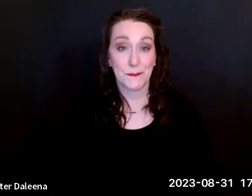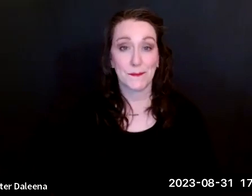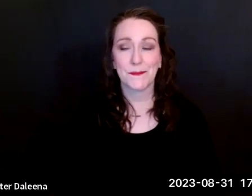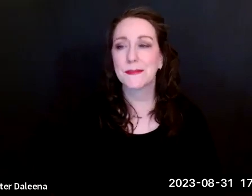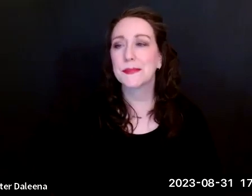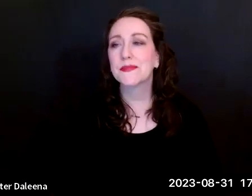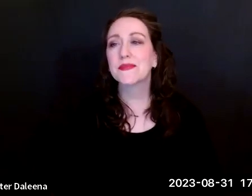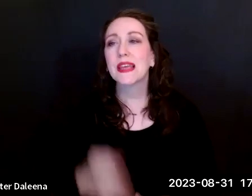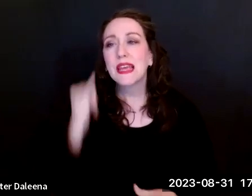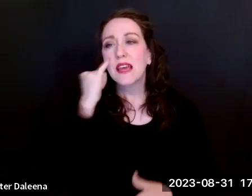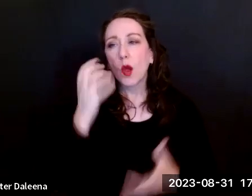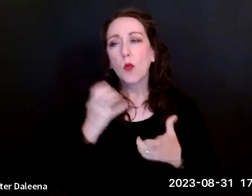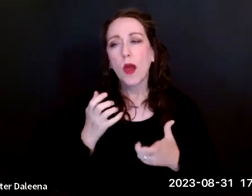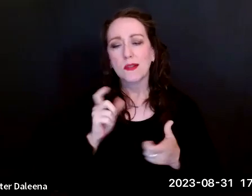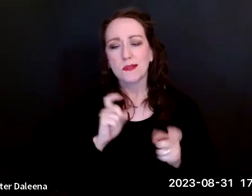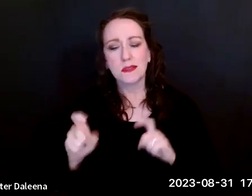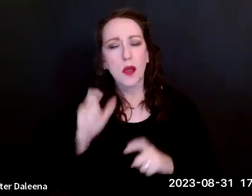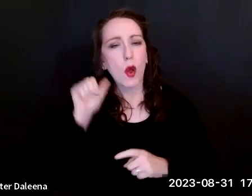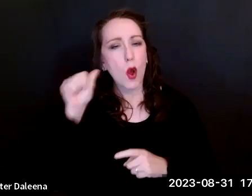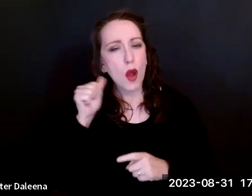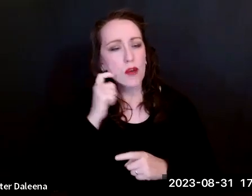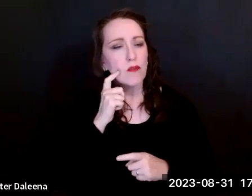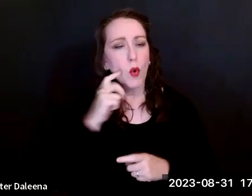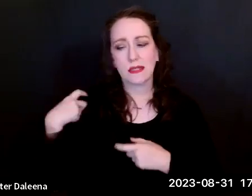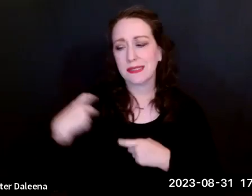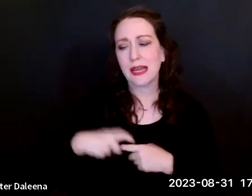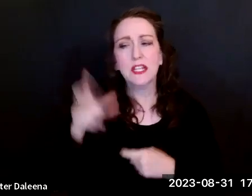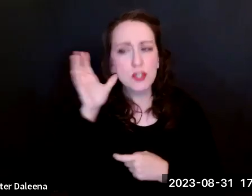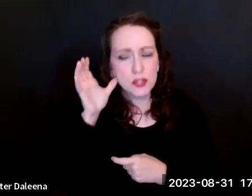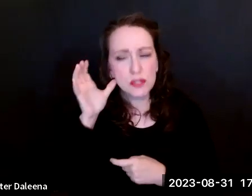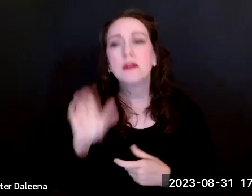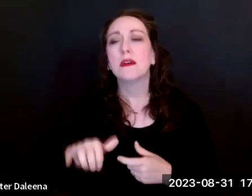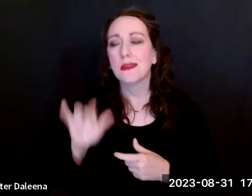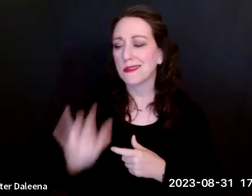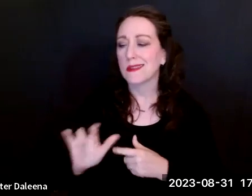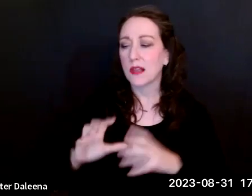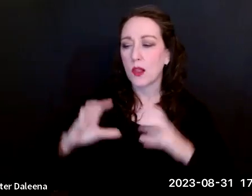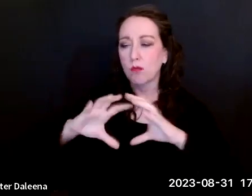if you'd like to switch your audio to the Spanish interpretation click on the globe shaped icon